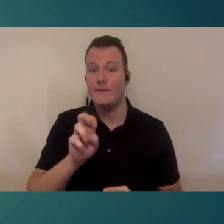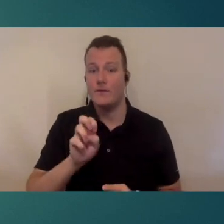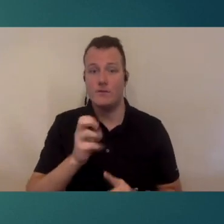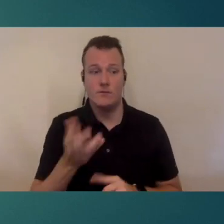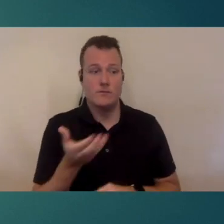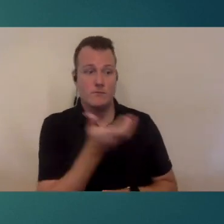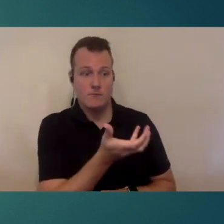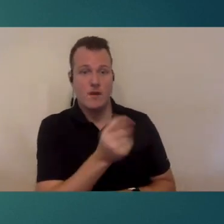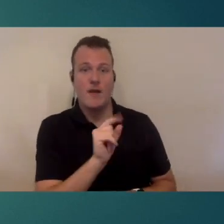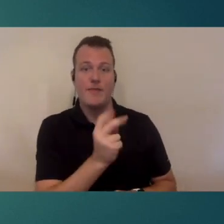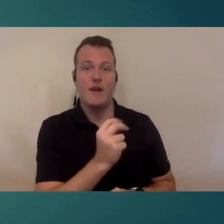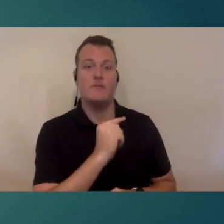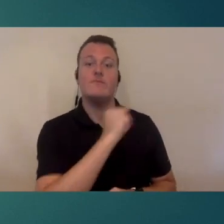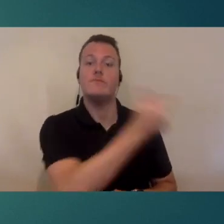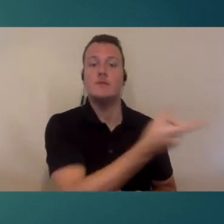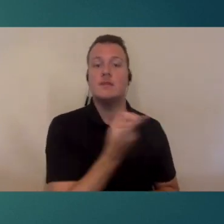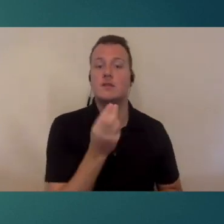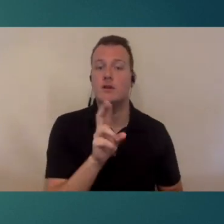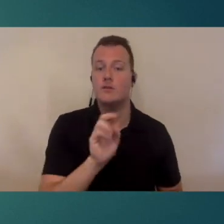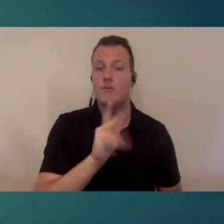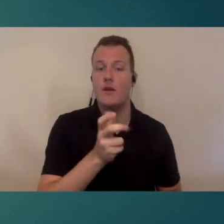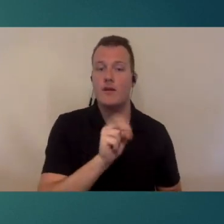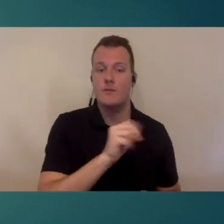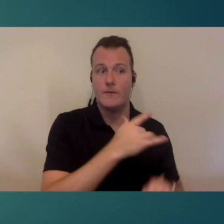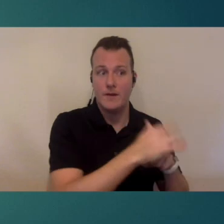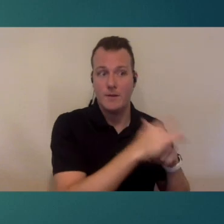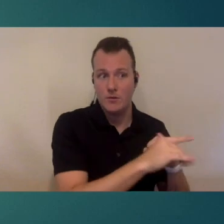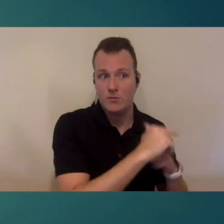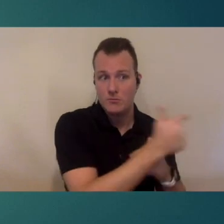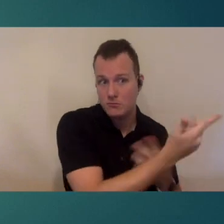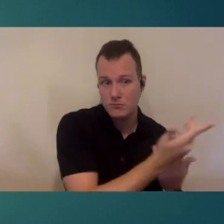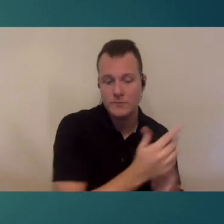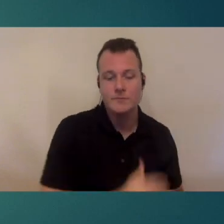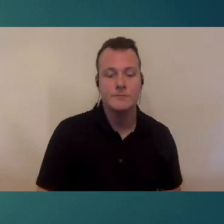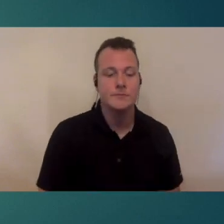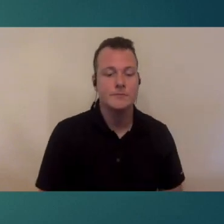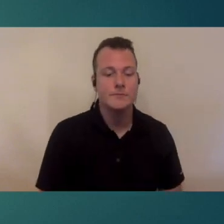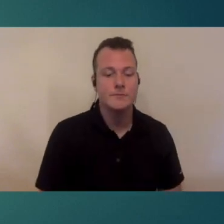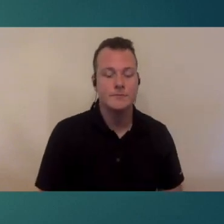then we can see if Dr. Branham's available to comment.